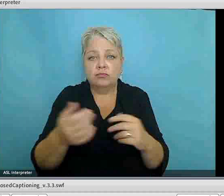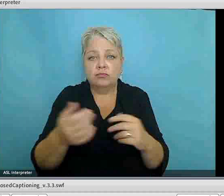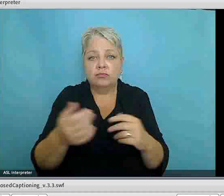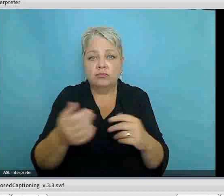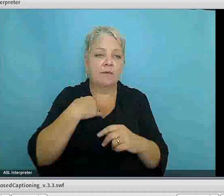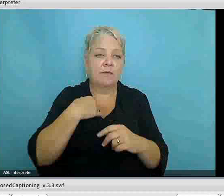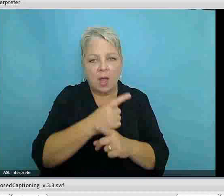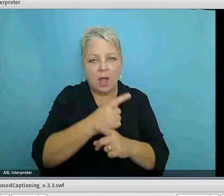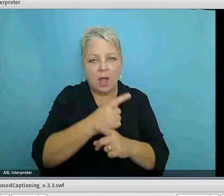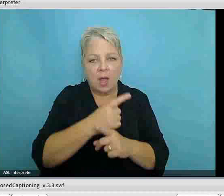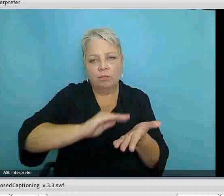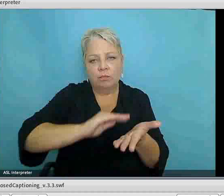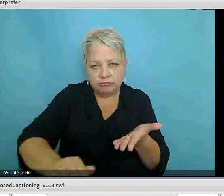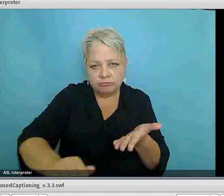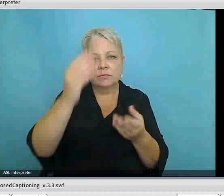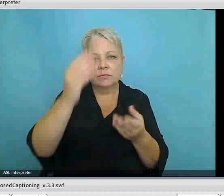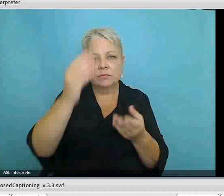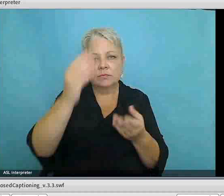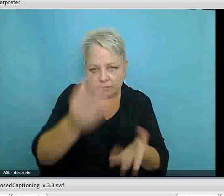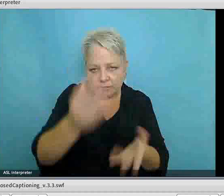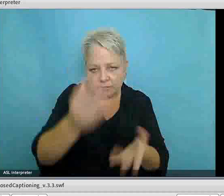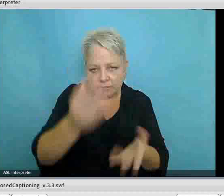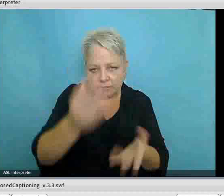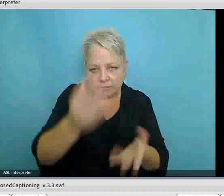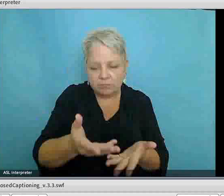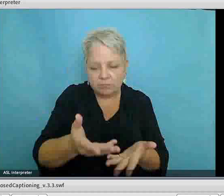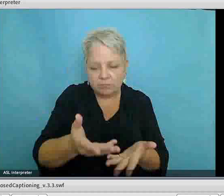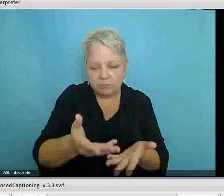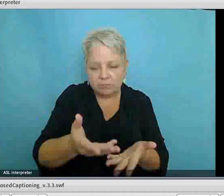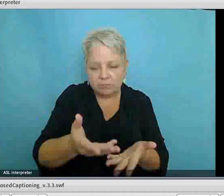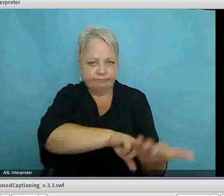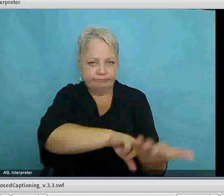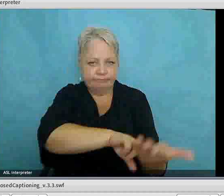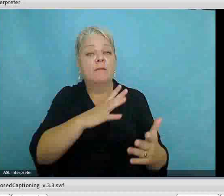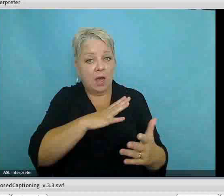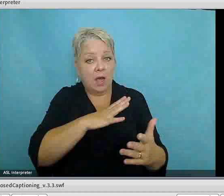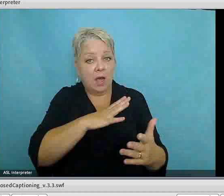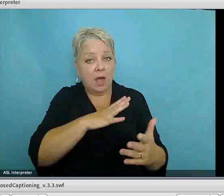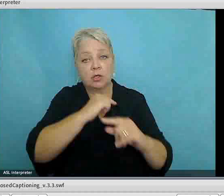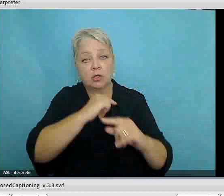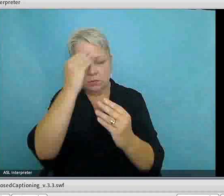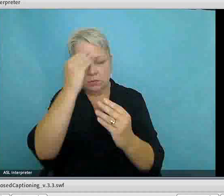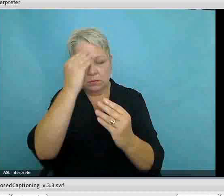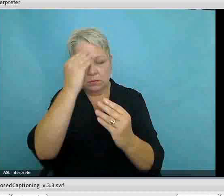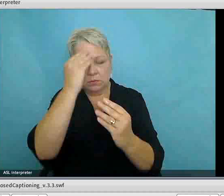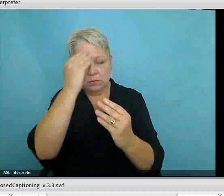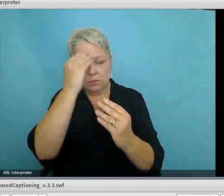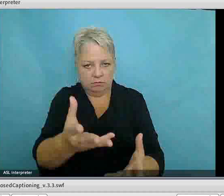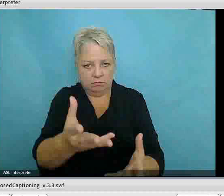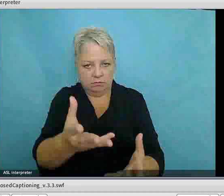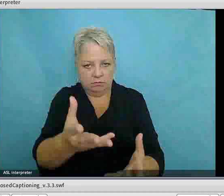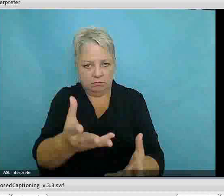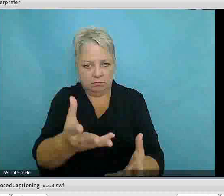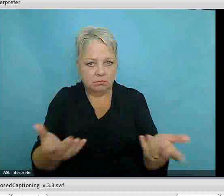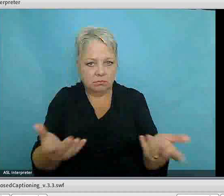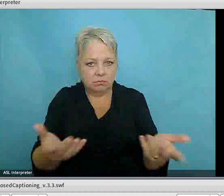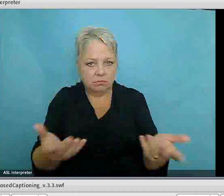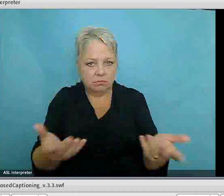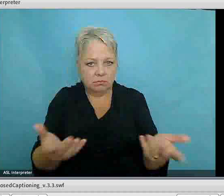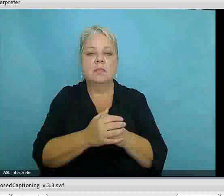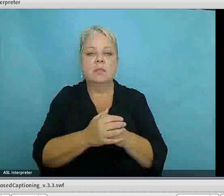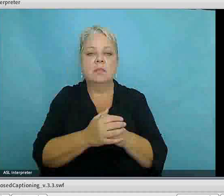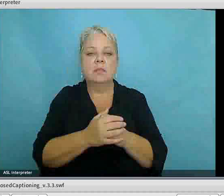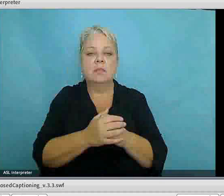with that person and their role in helping to support the choices of our member.